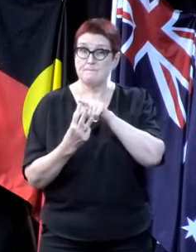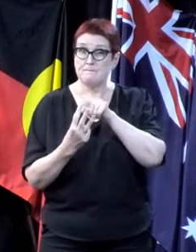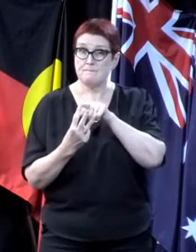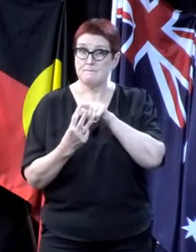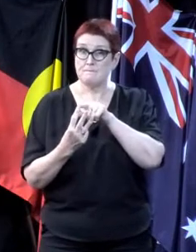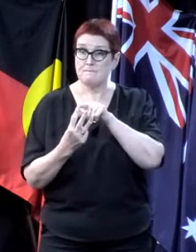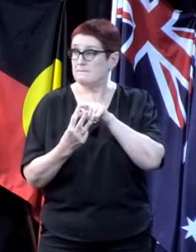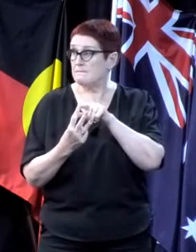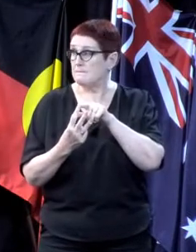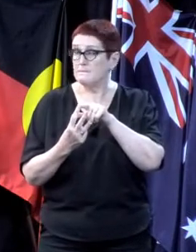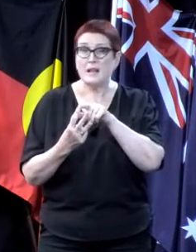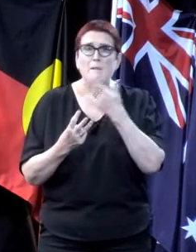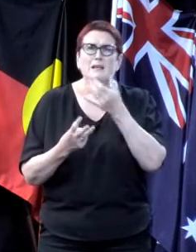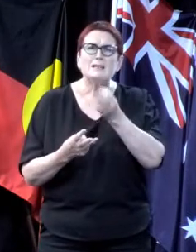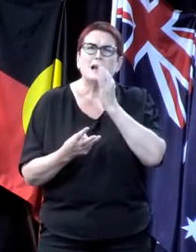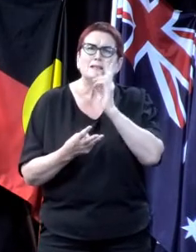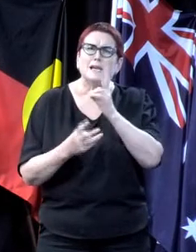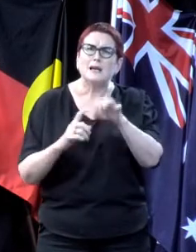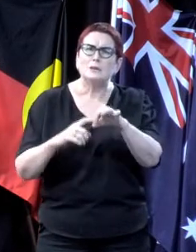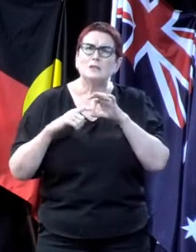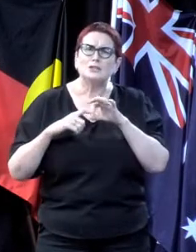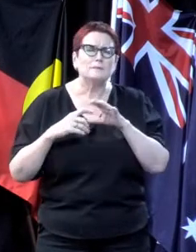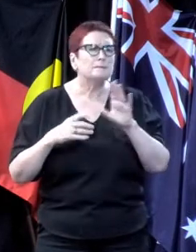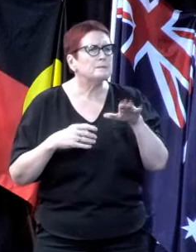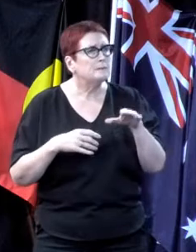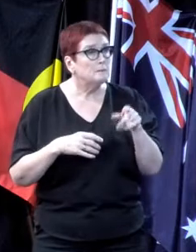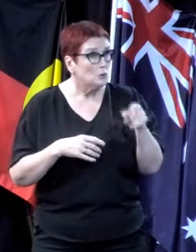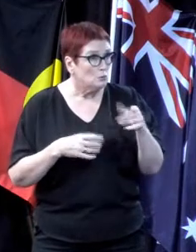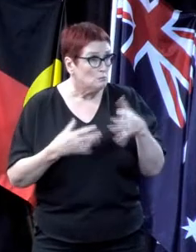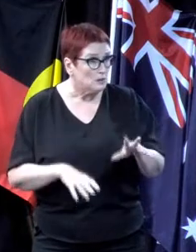It was about whether you’ve seen, even anecdotally,